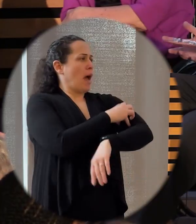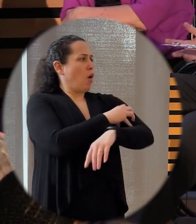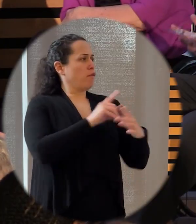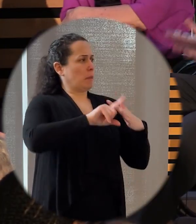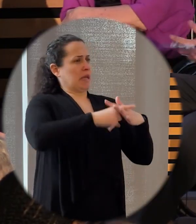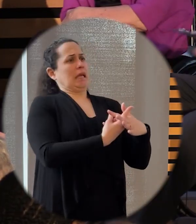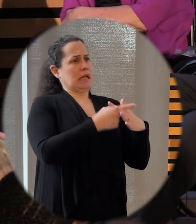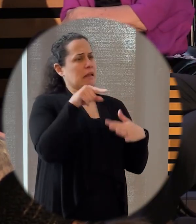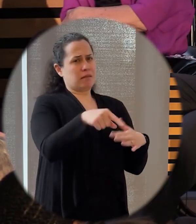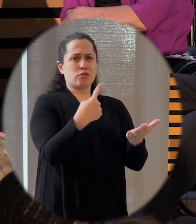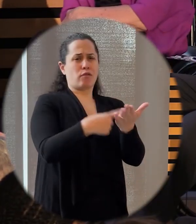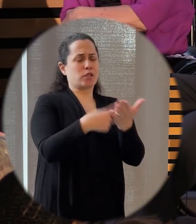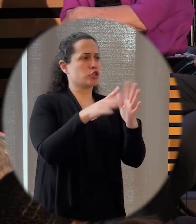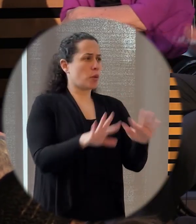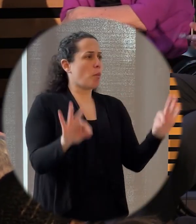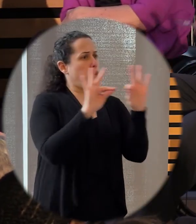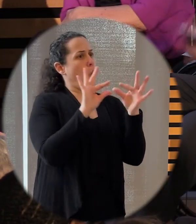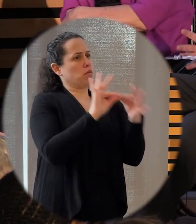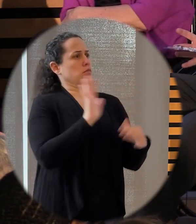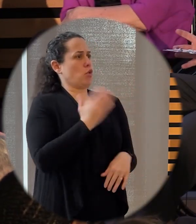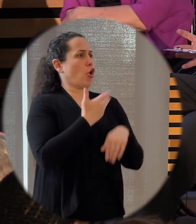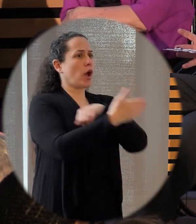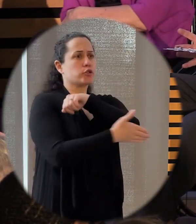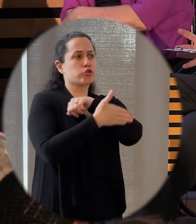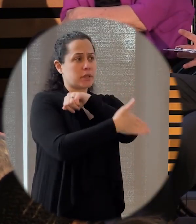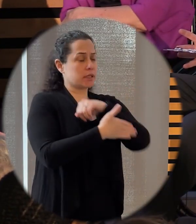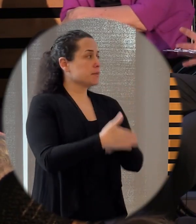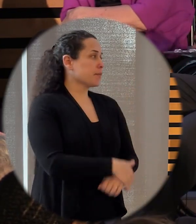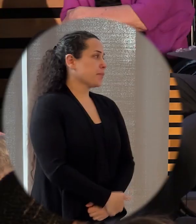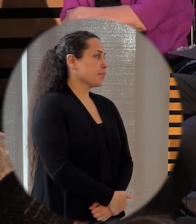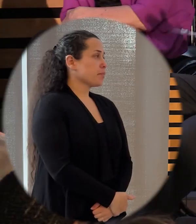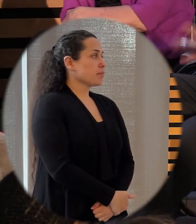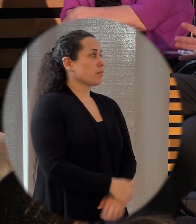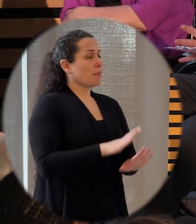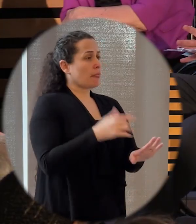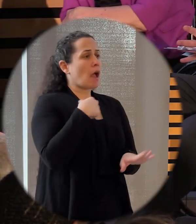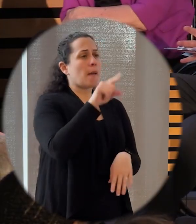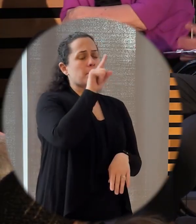to an incredibly important conversation about our country. This is not a political statement,